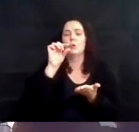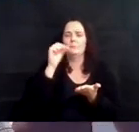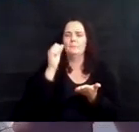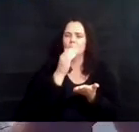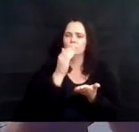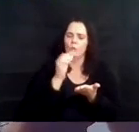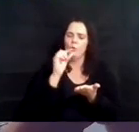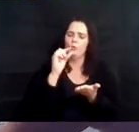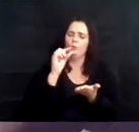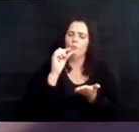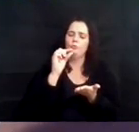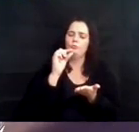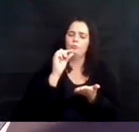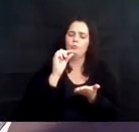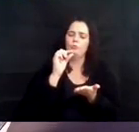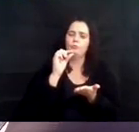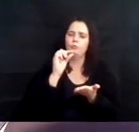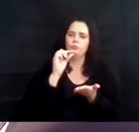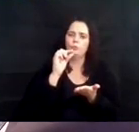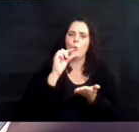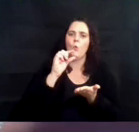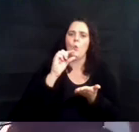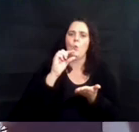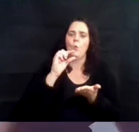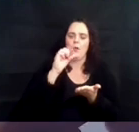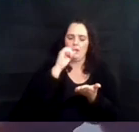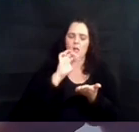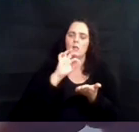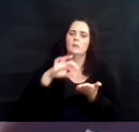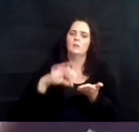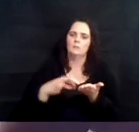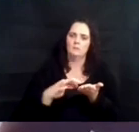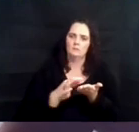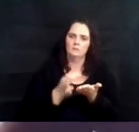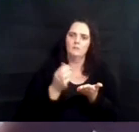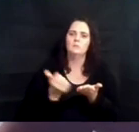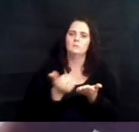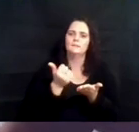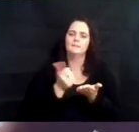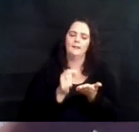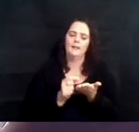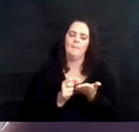paper so give yourself a little bit of a gap there in between the two holes and